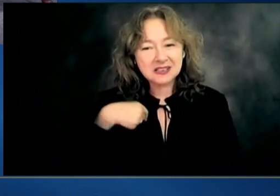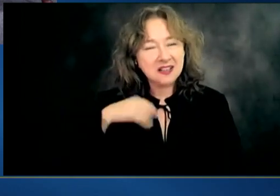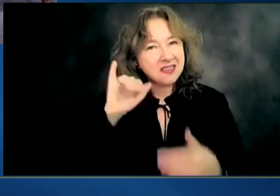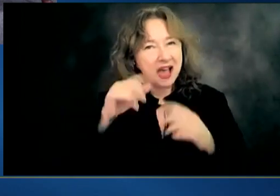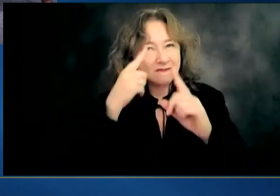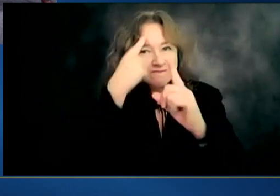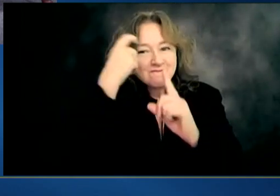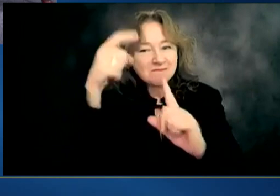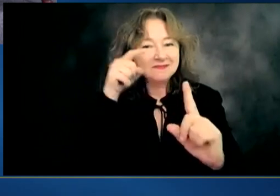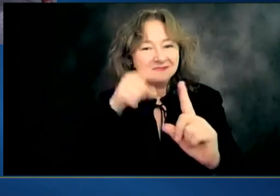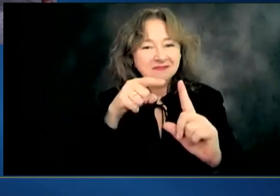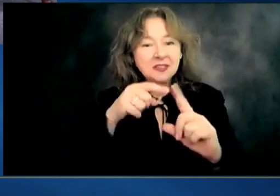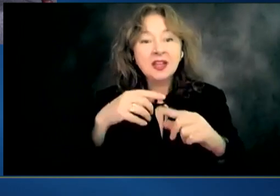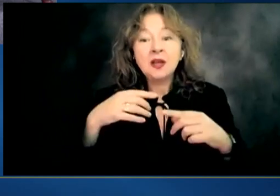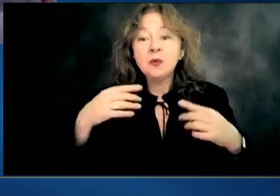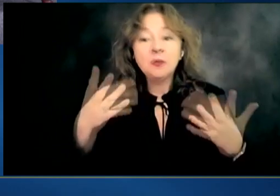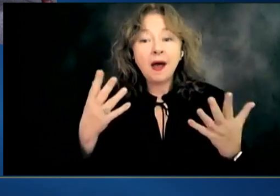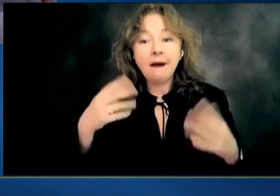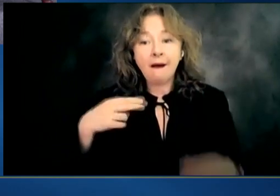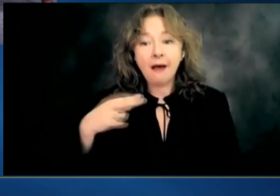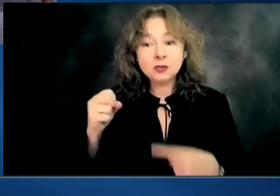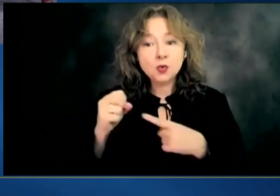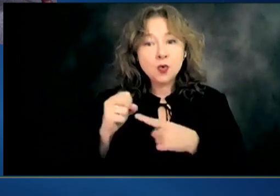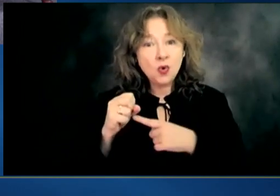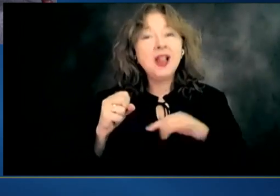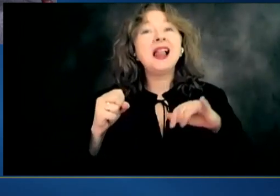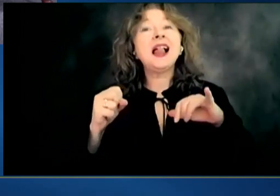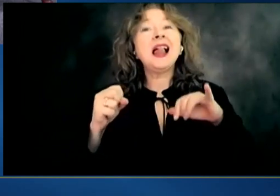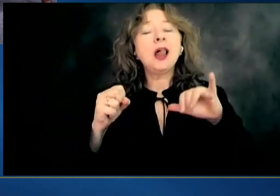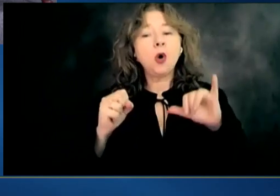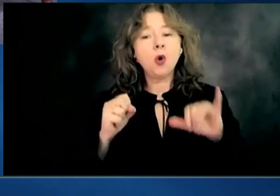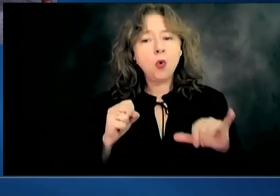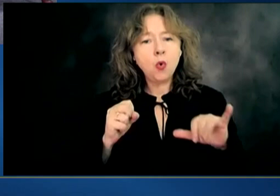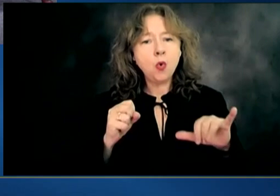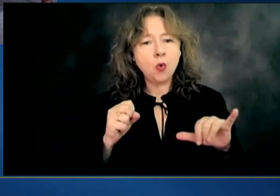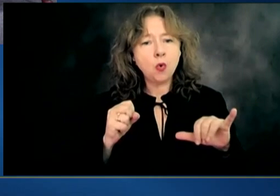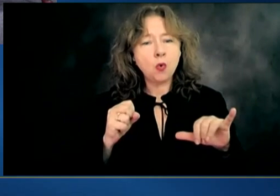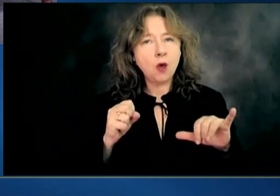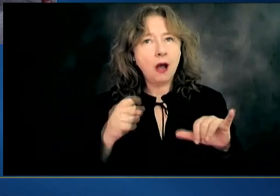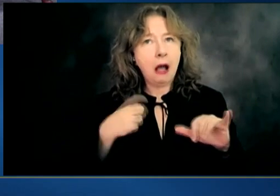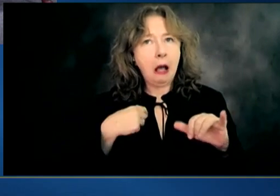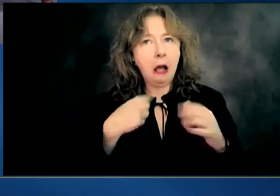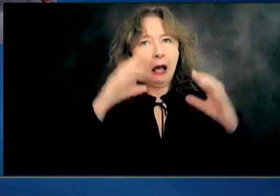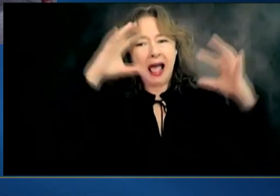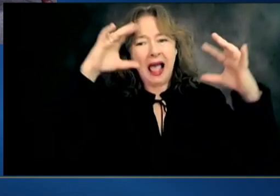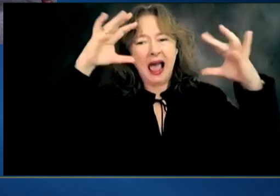But it was in high school that I learned that my dream would never be fulfilled. Because I had